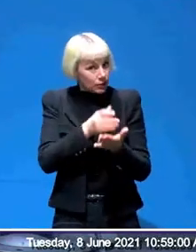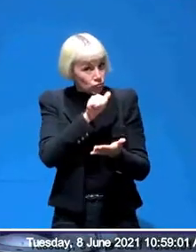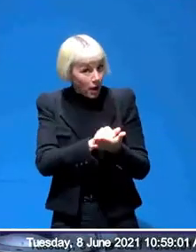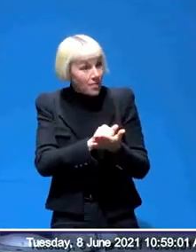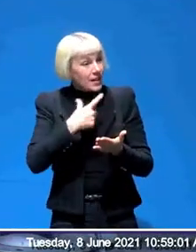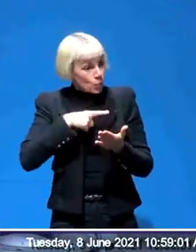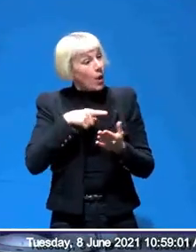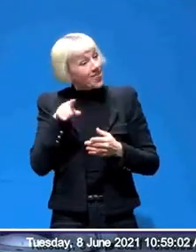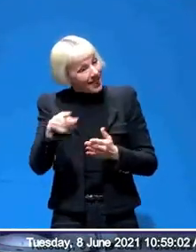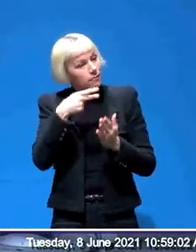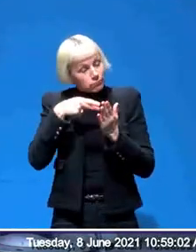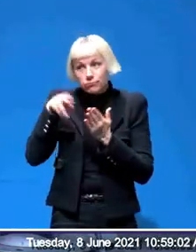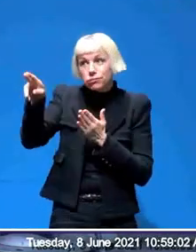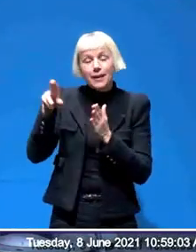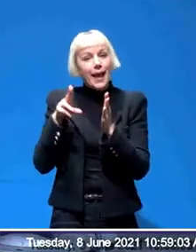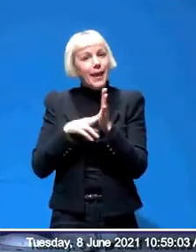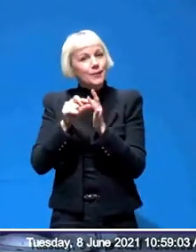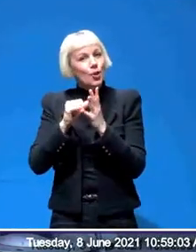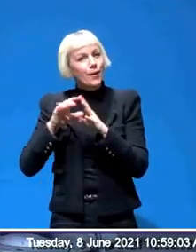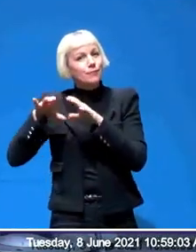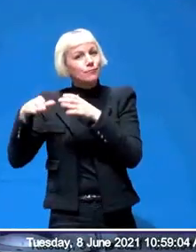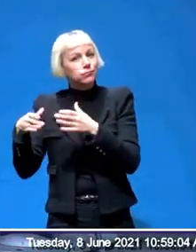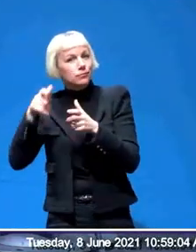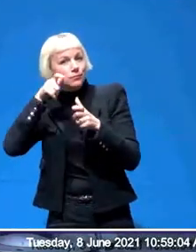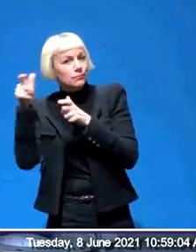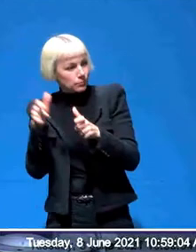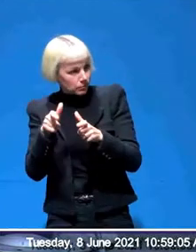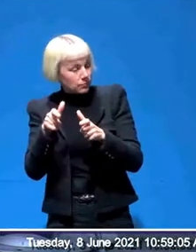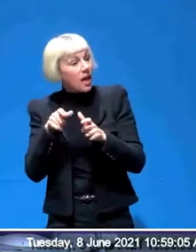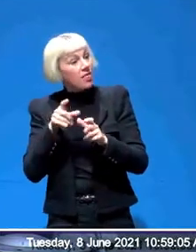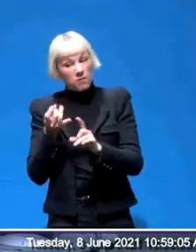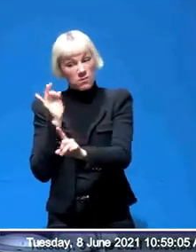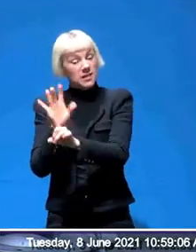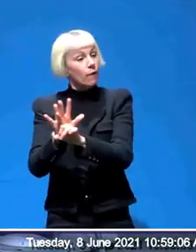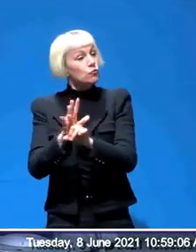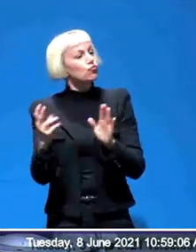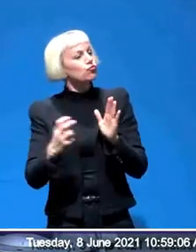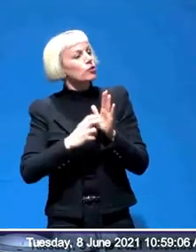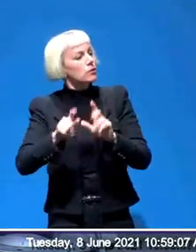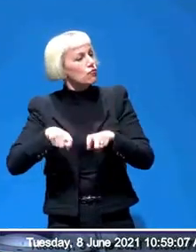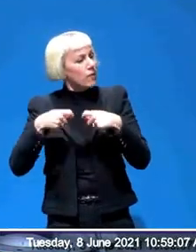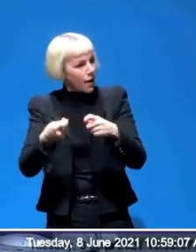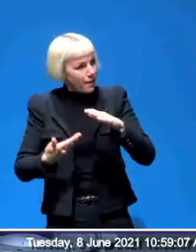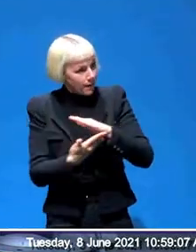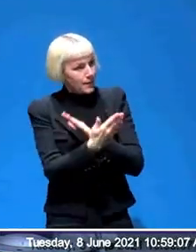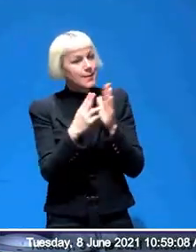So Windamere Park was an NDIS-registered provider and so if